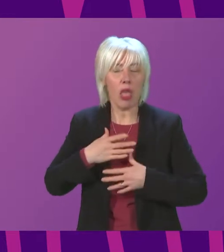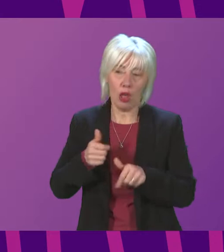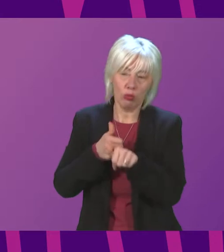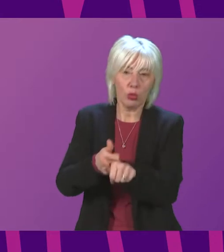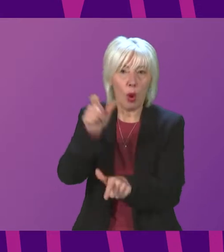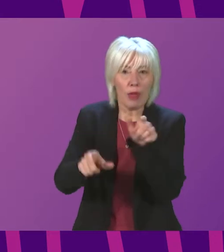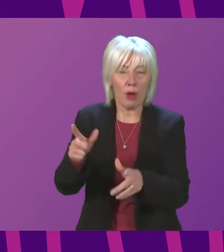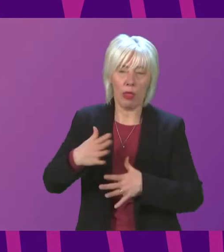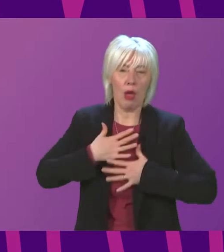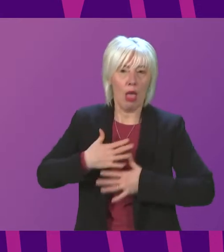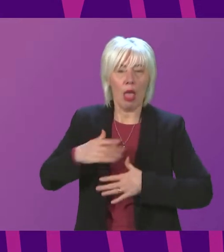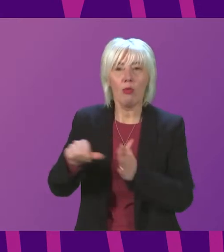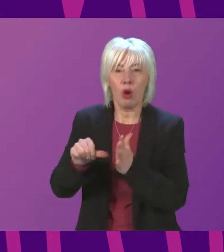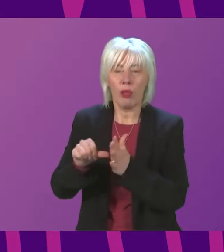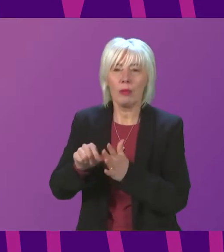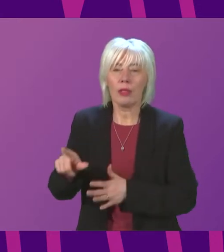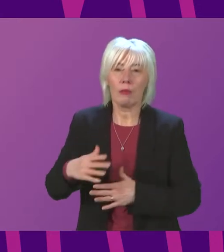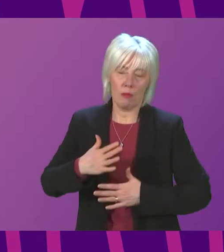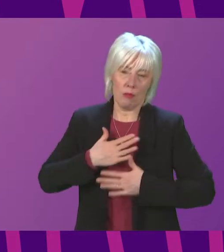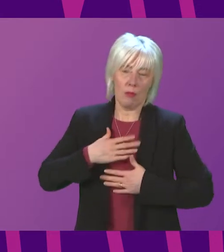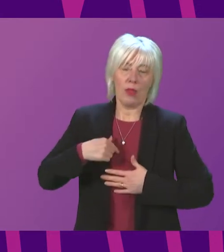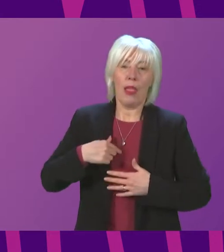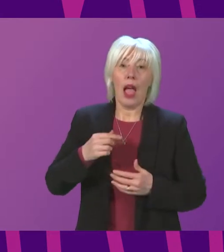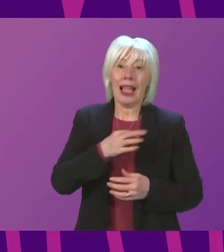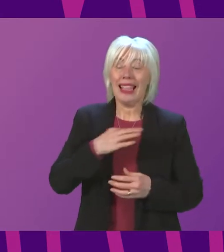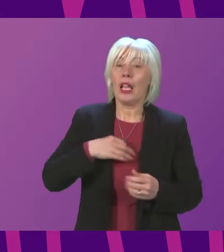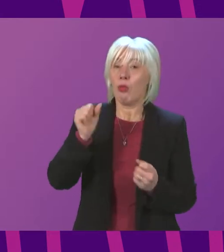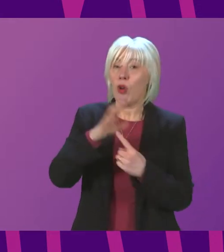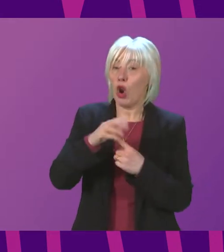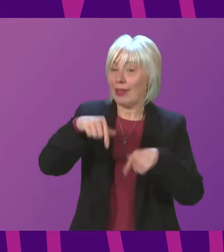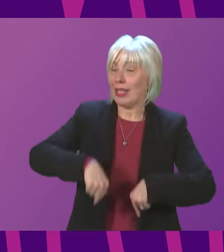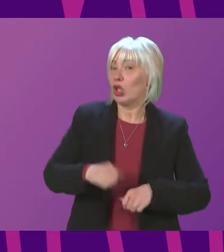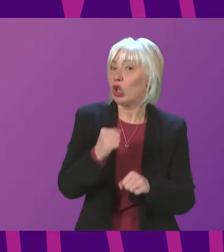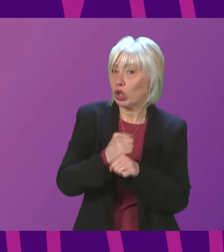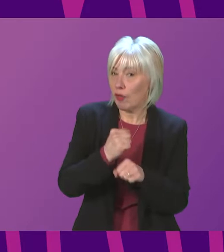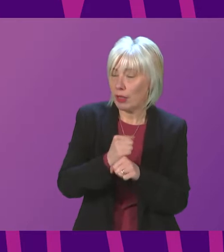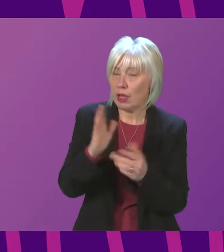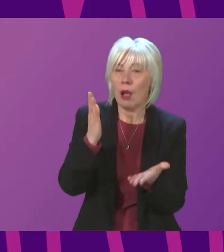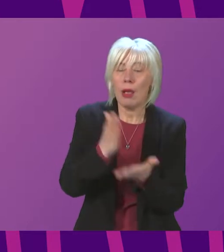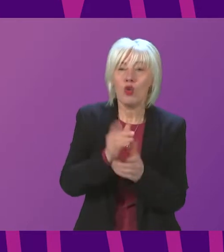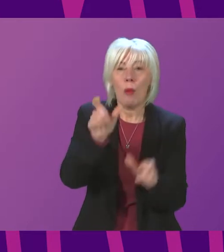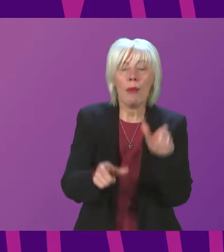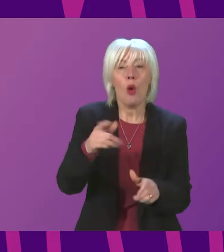Respiratory disease is a Scottish Government clinical priority. We are committed to ensuring that people who are living with respiratory conditions receive